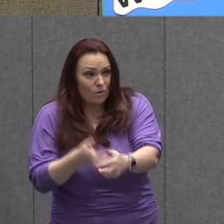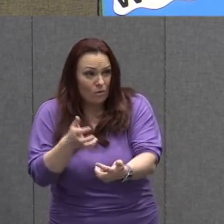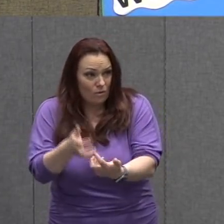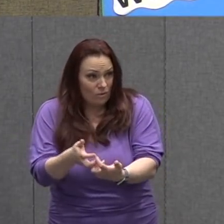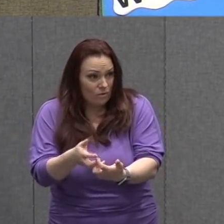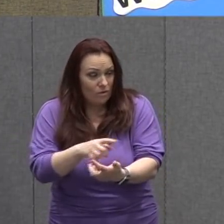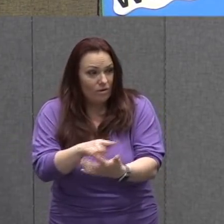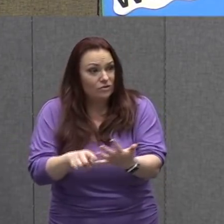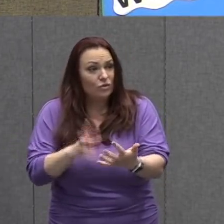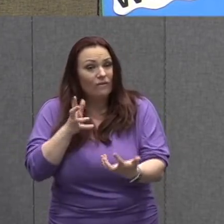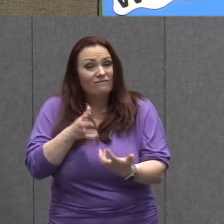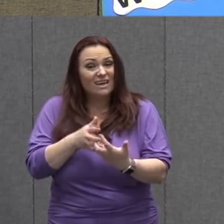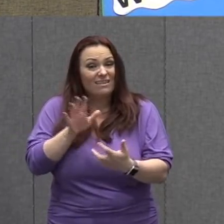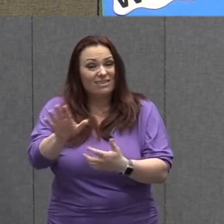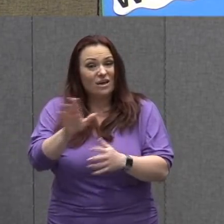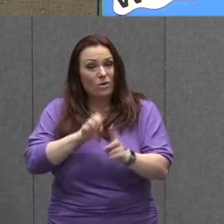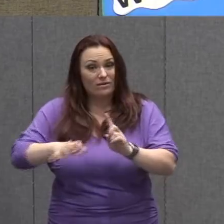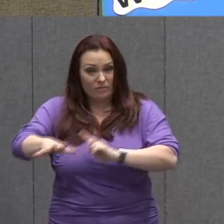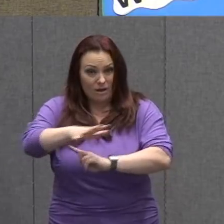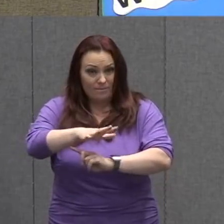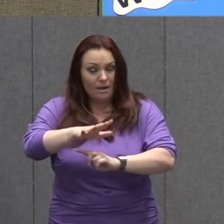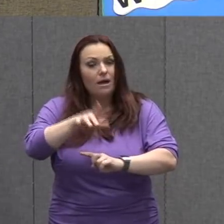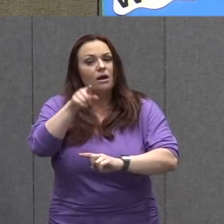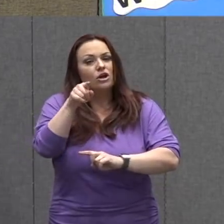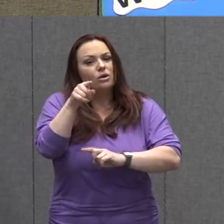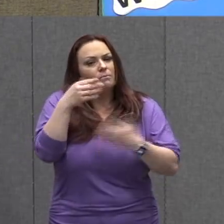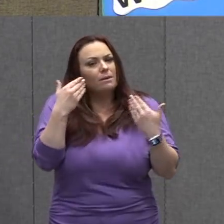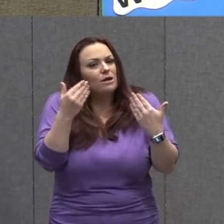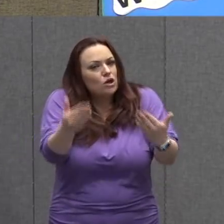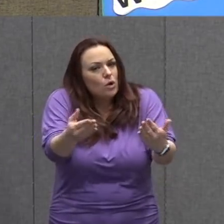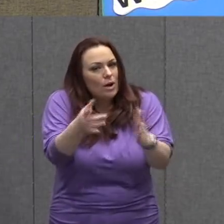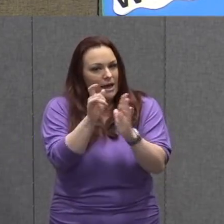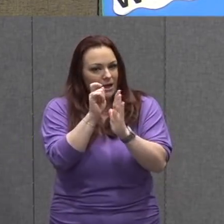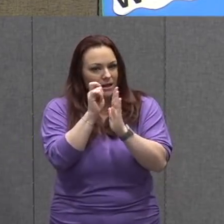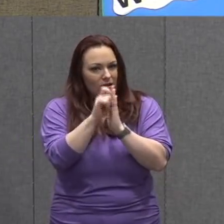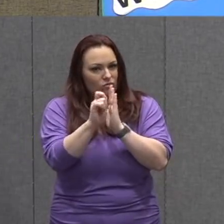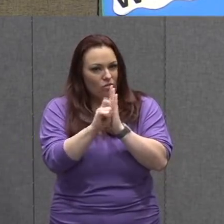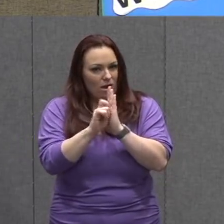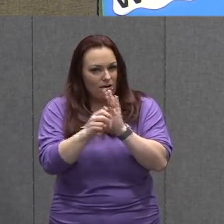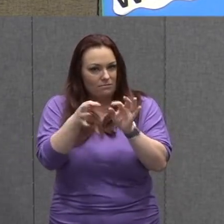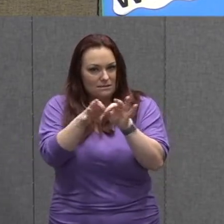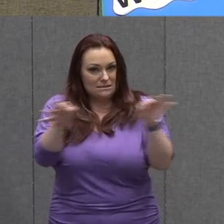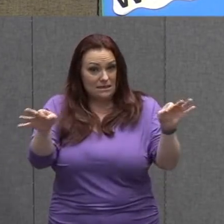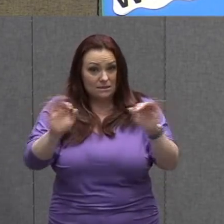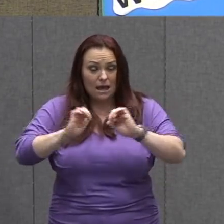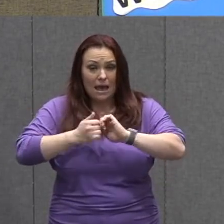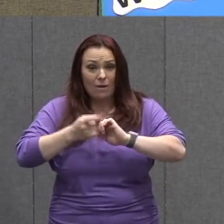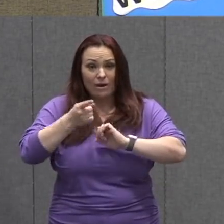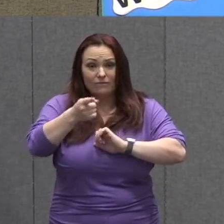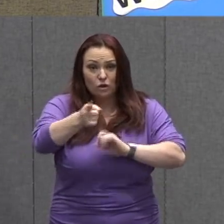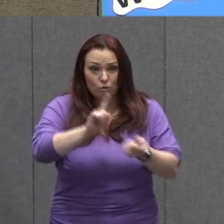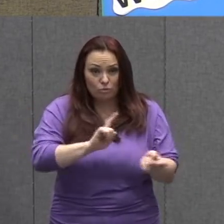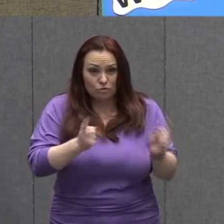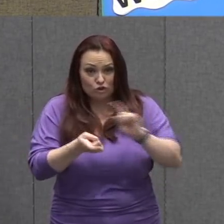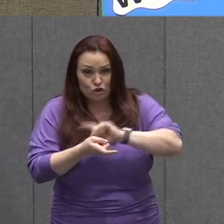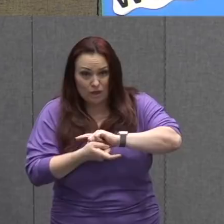about how you have adapted before, how you have changed to fit your environment.